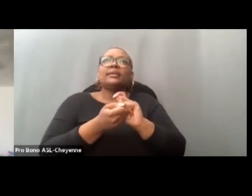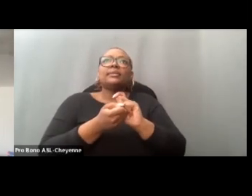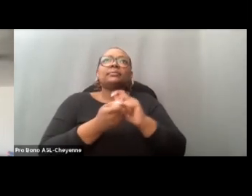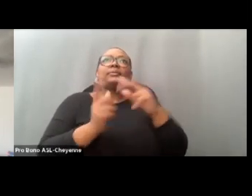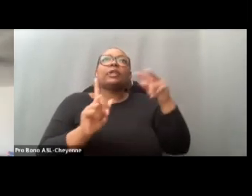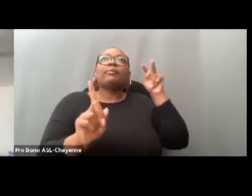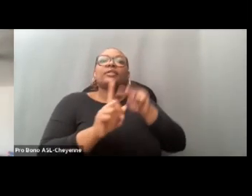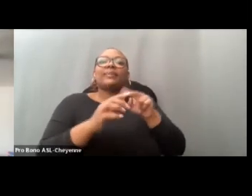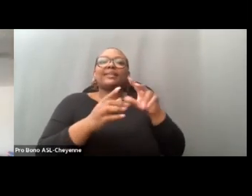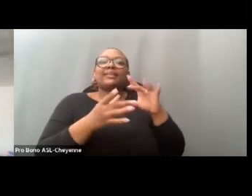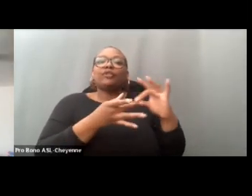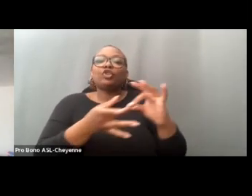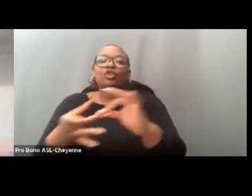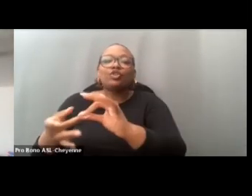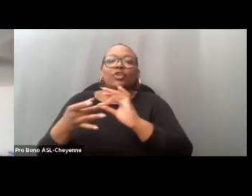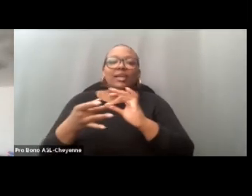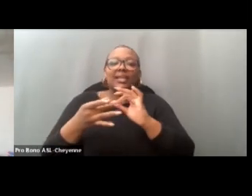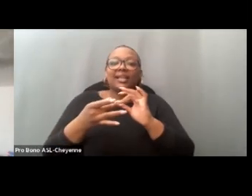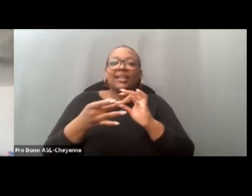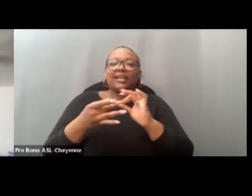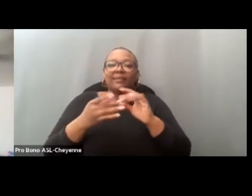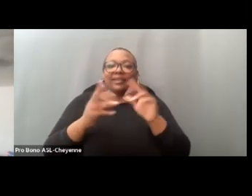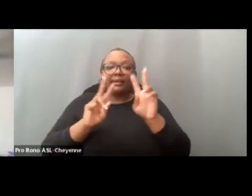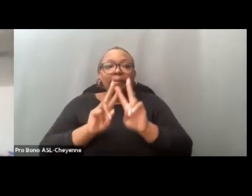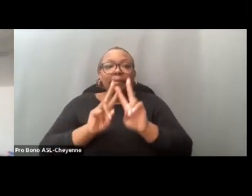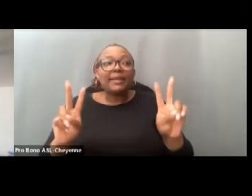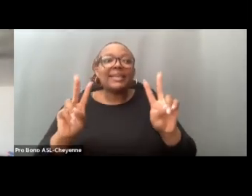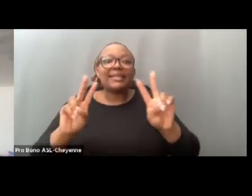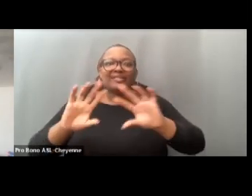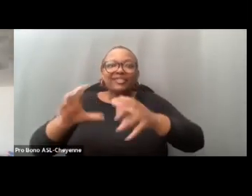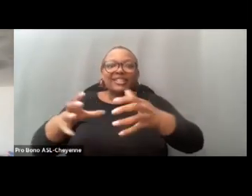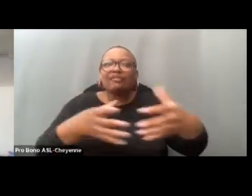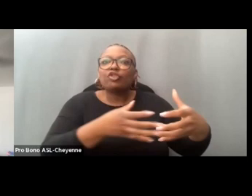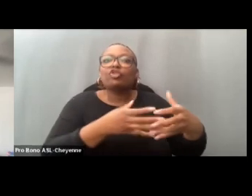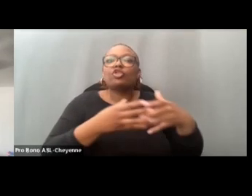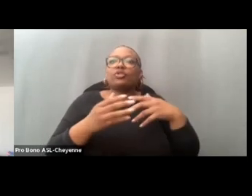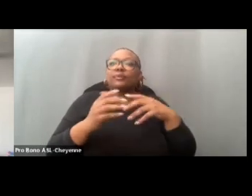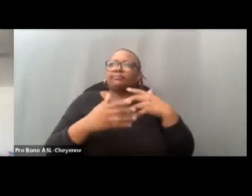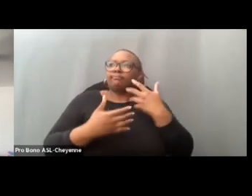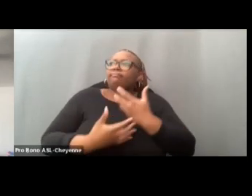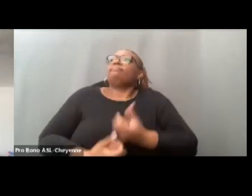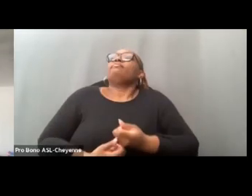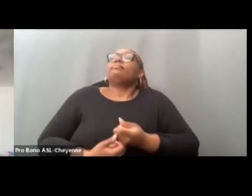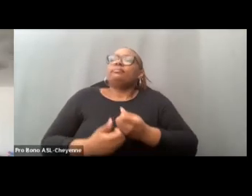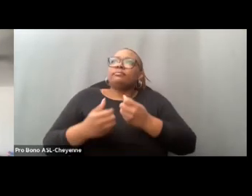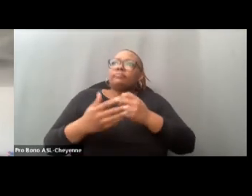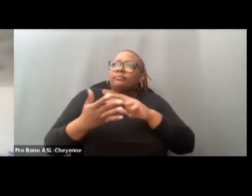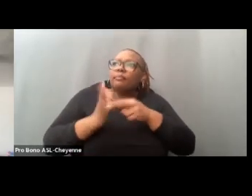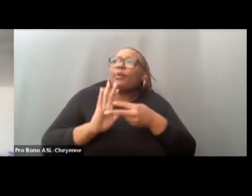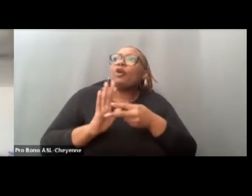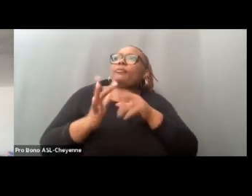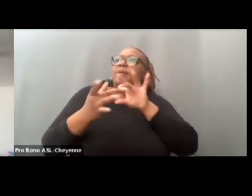social cohesion, peace among different groups, a sense of purpose, a sense of identity within the country.